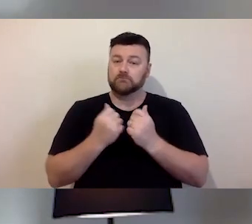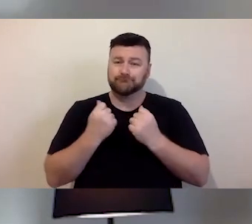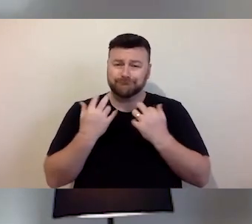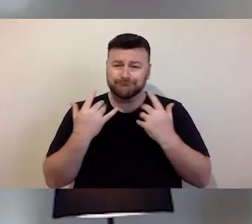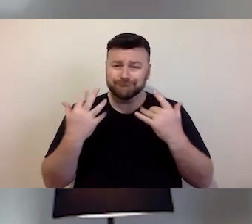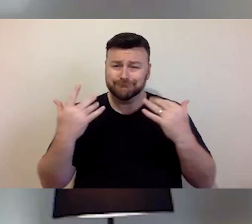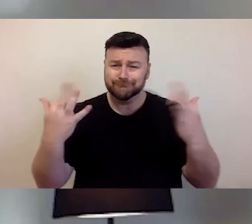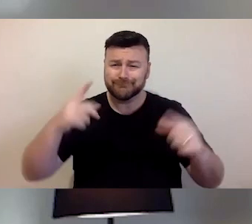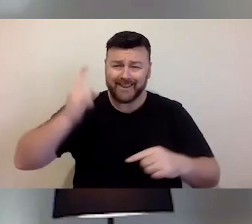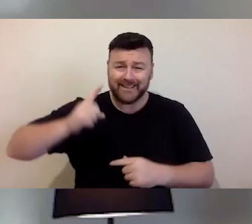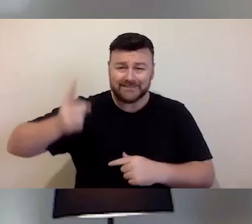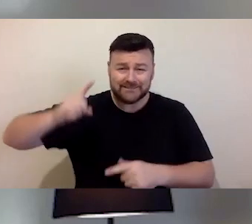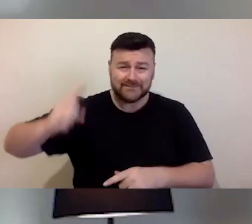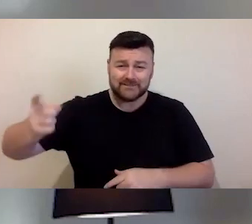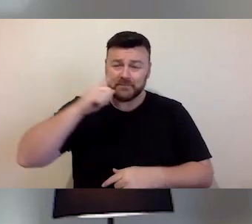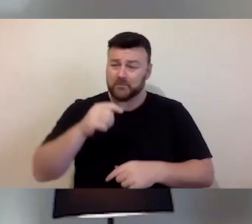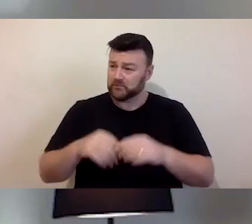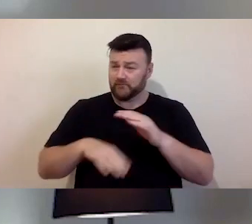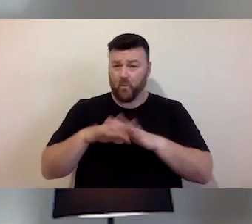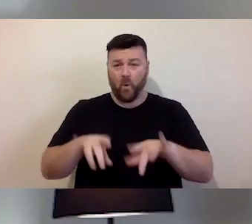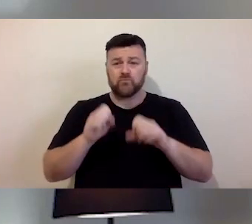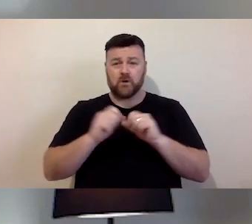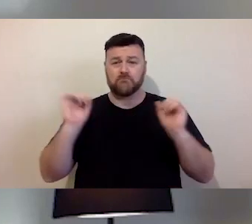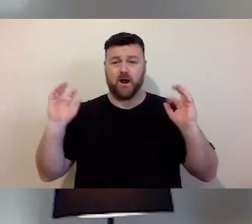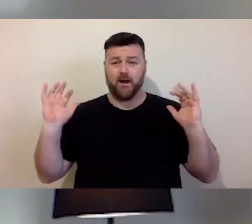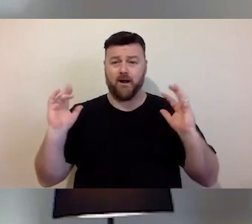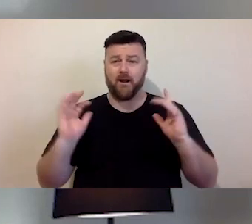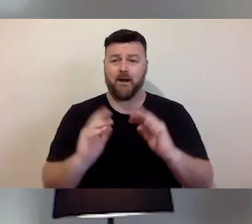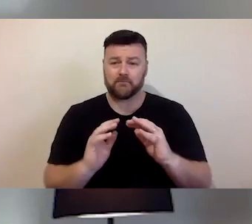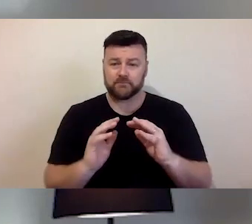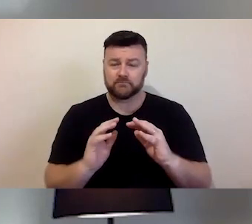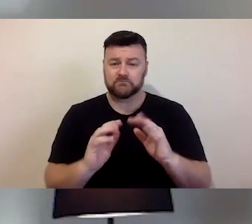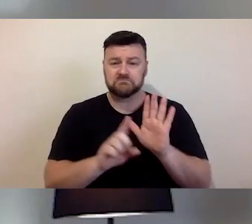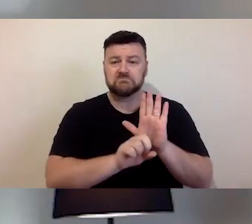across this nation representing the diversity of clan groups, language